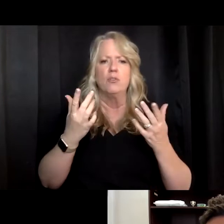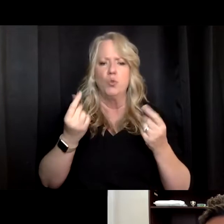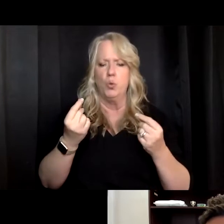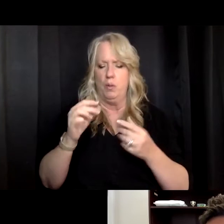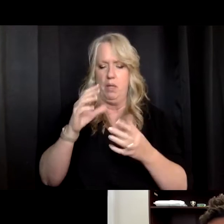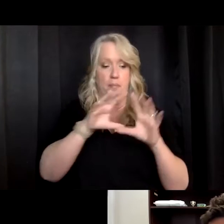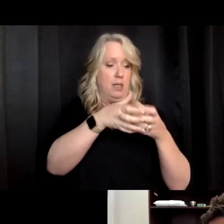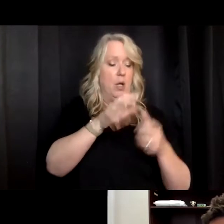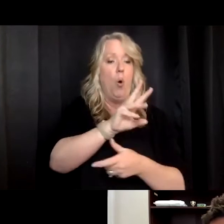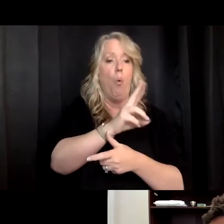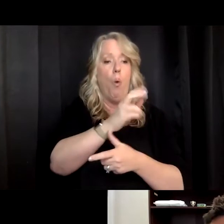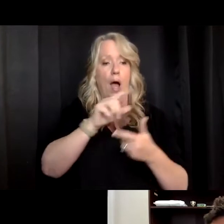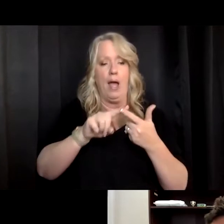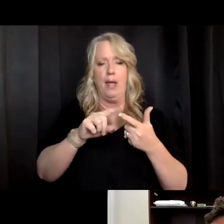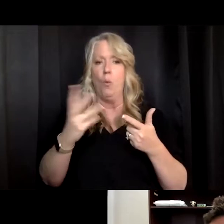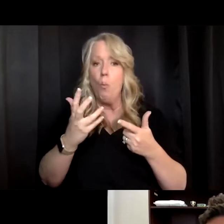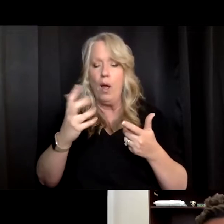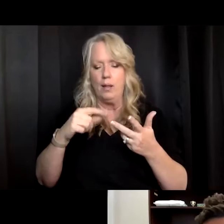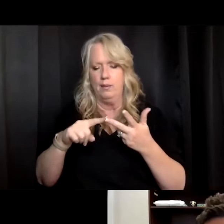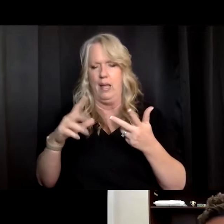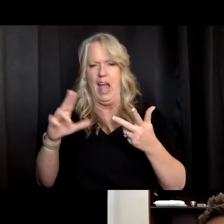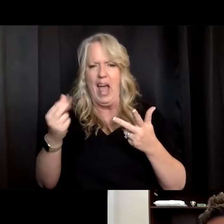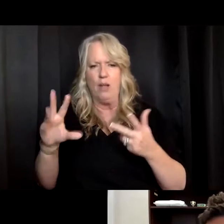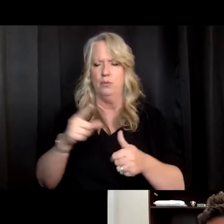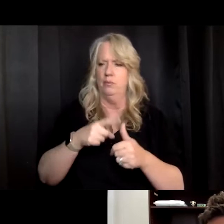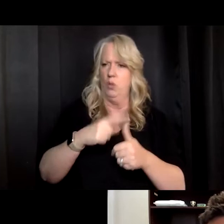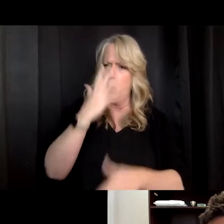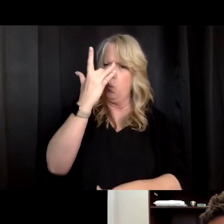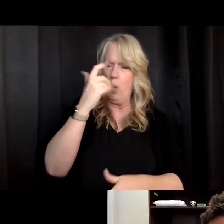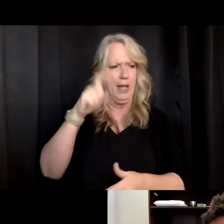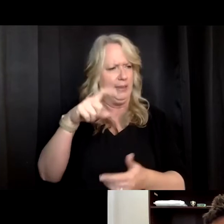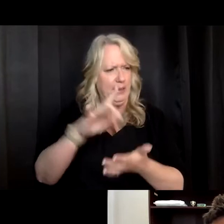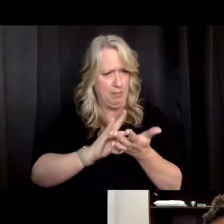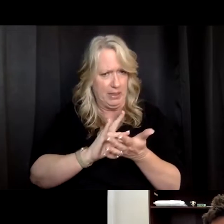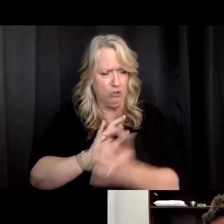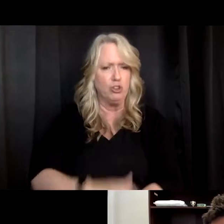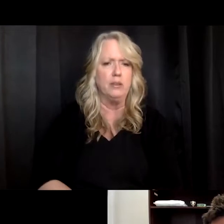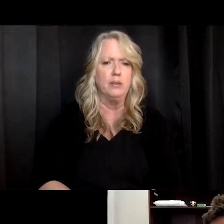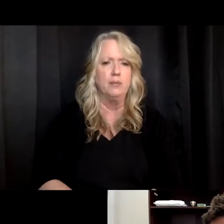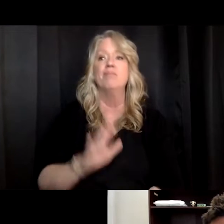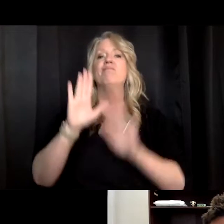ED WHAT ARE CONSIDERATIONS FOR CONCEPTUALIZING MEDICATION IN CRISIS CARE? MAYBE ORGANIZE INTO THE WHYS, WHATS, HOWS?